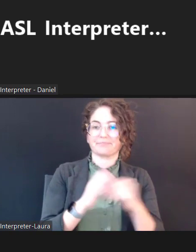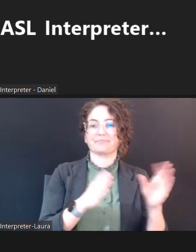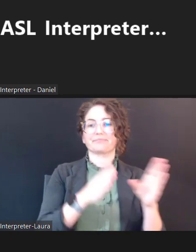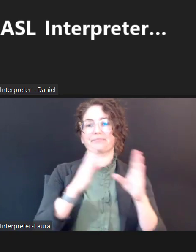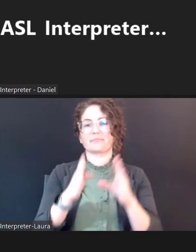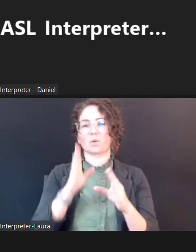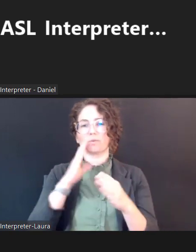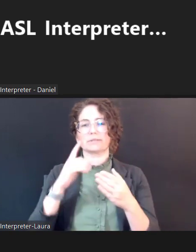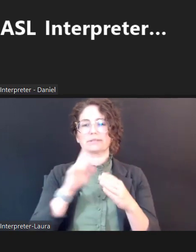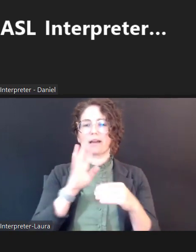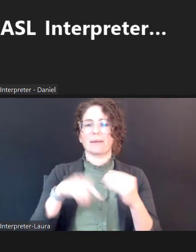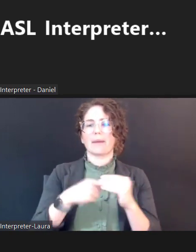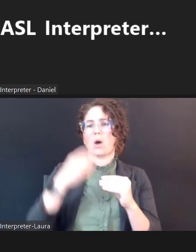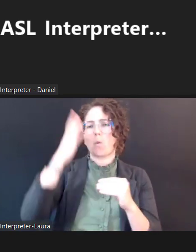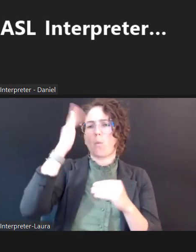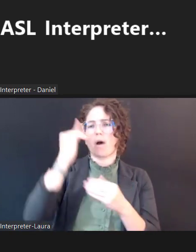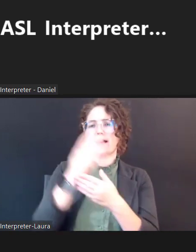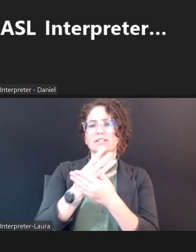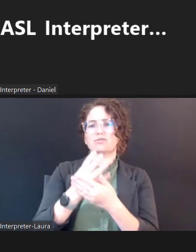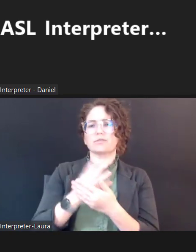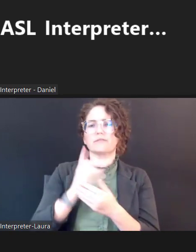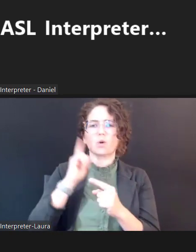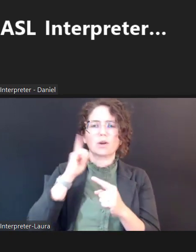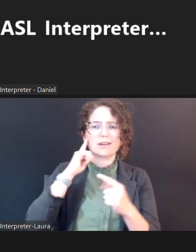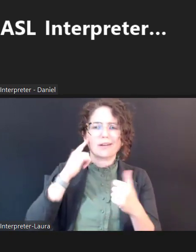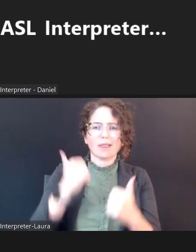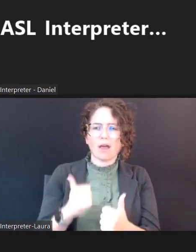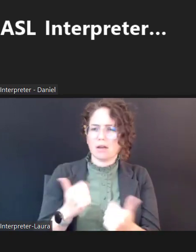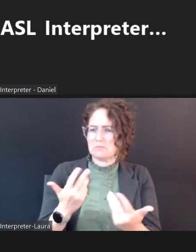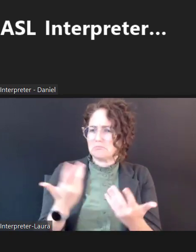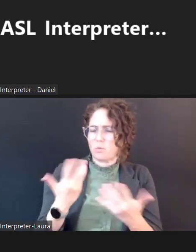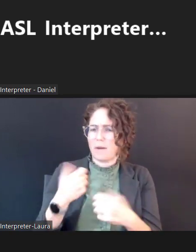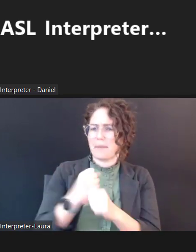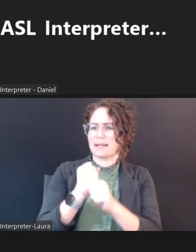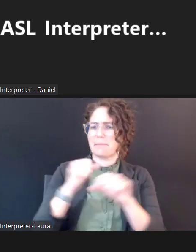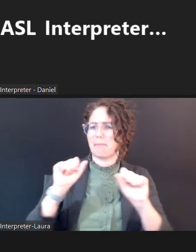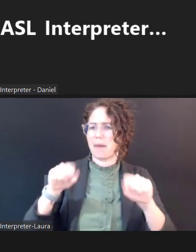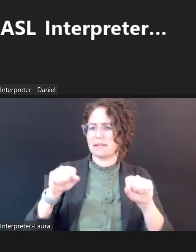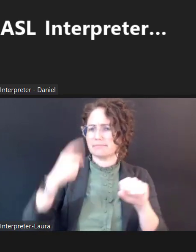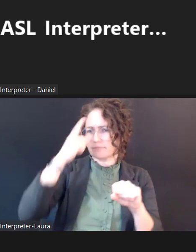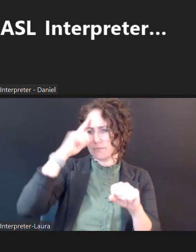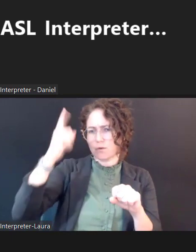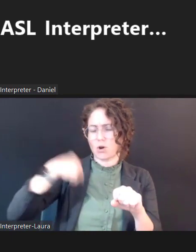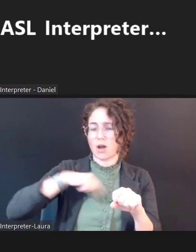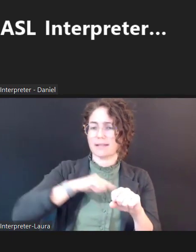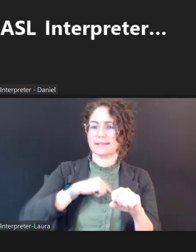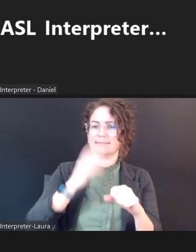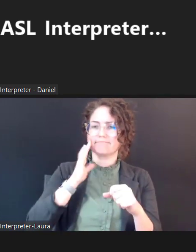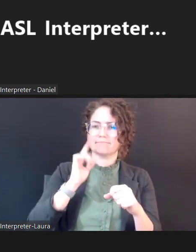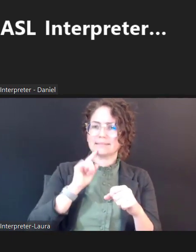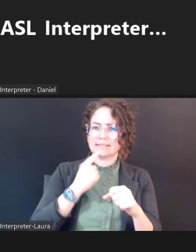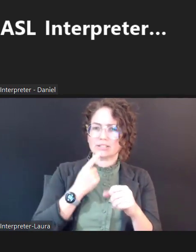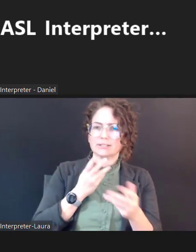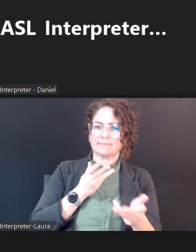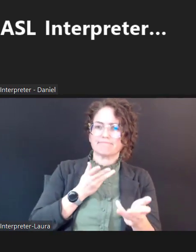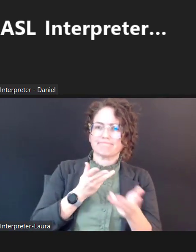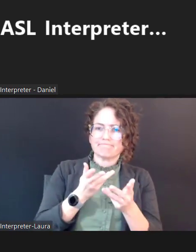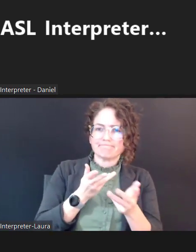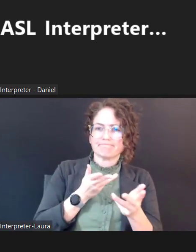What makes it possible for us to be seriously engaged in systemic screening for hearing.